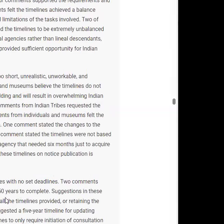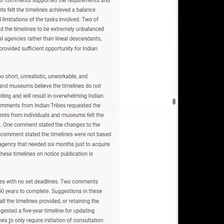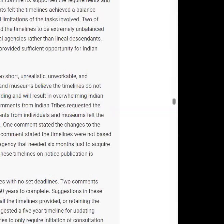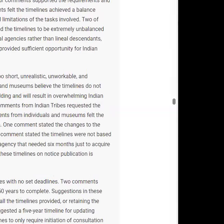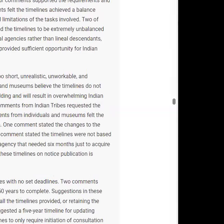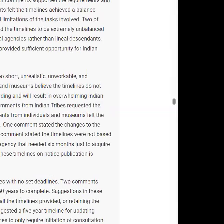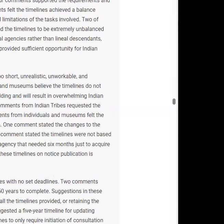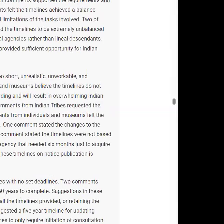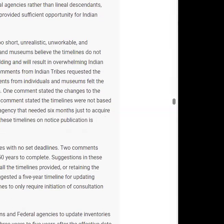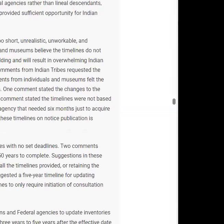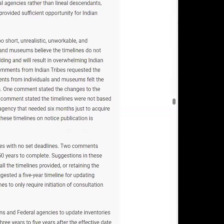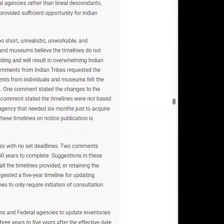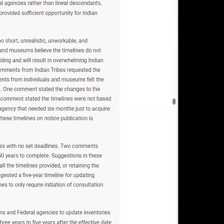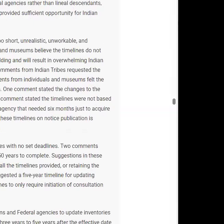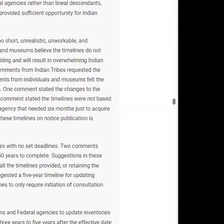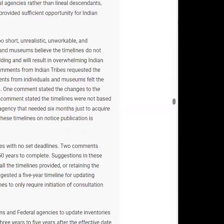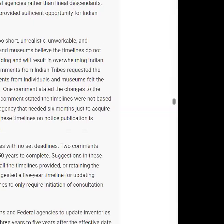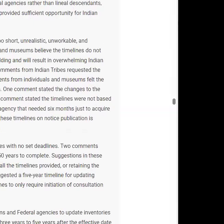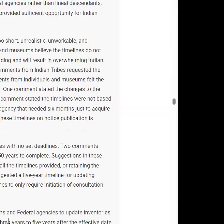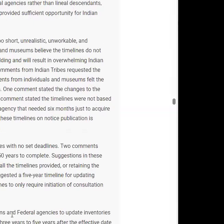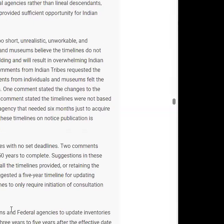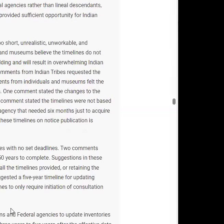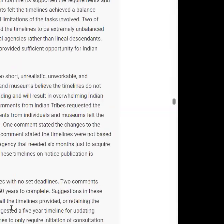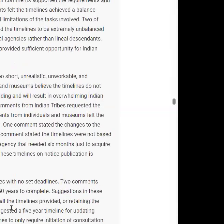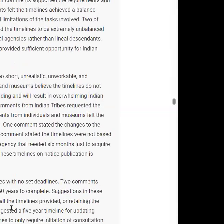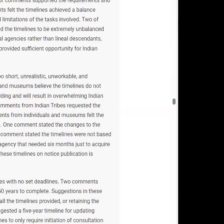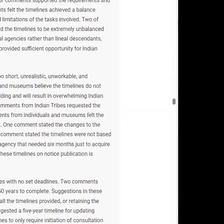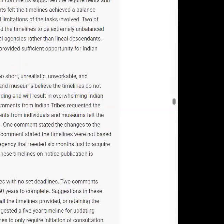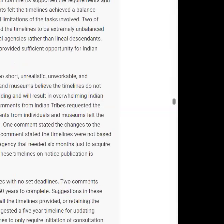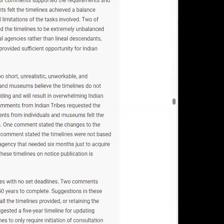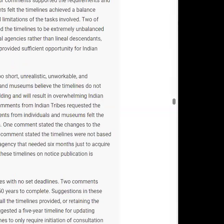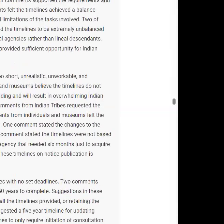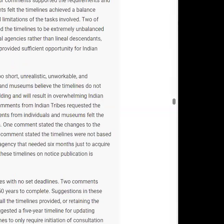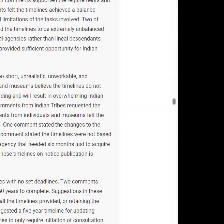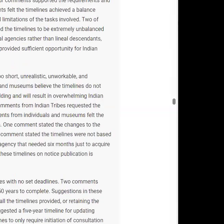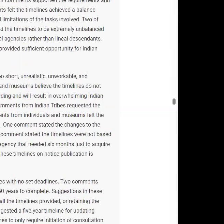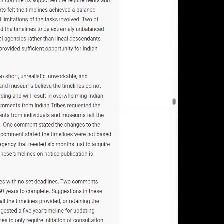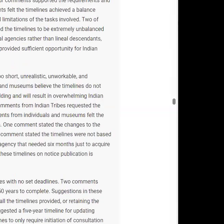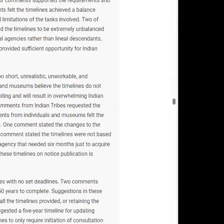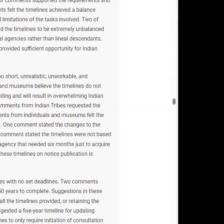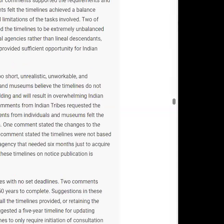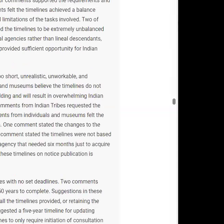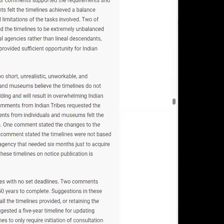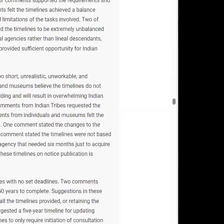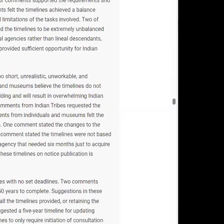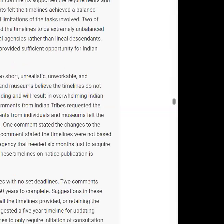um as well as our specific response, you can find that in the final regulations. Again,